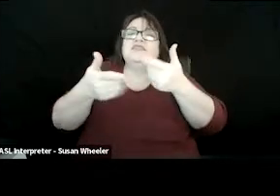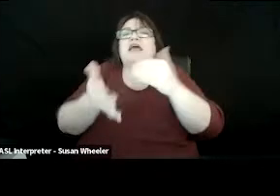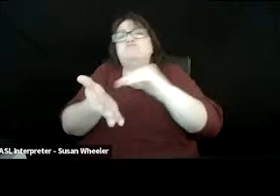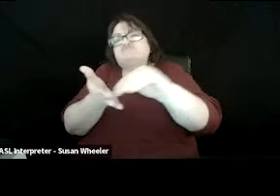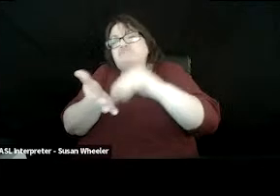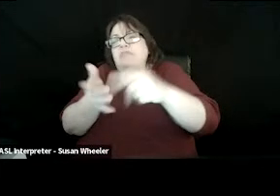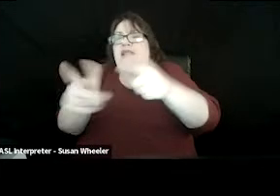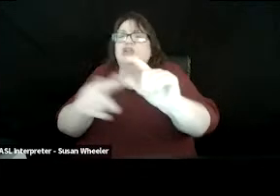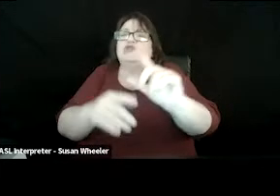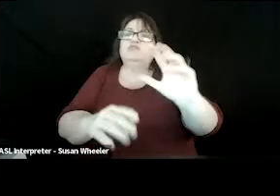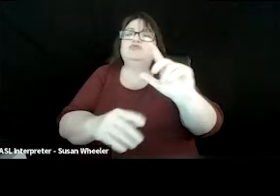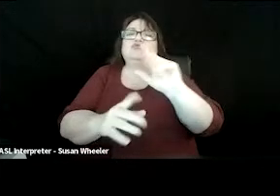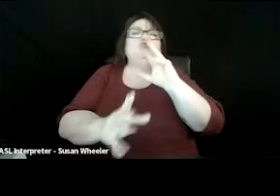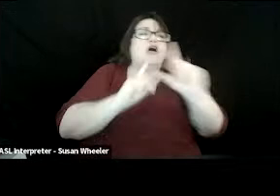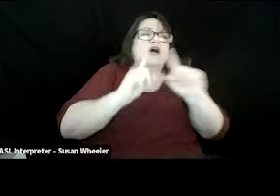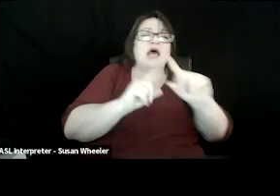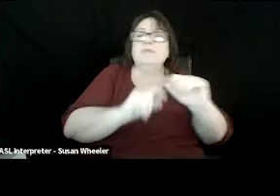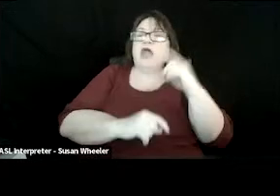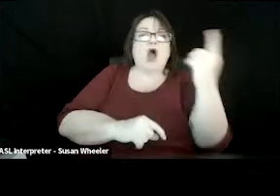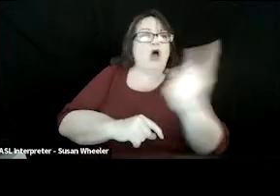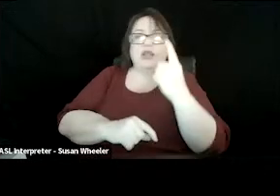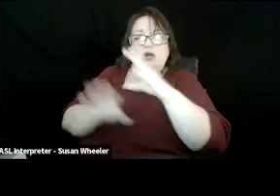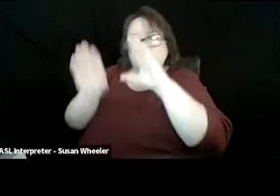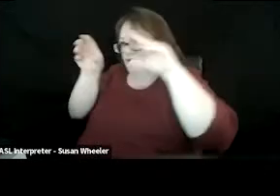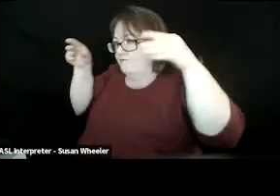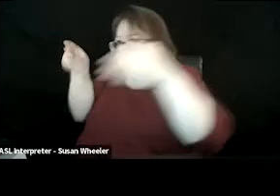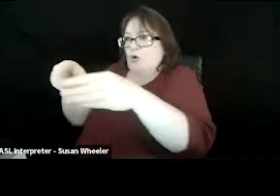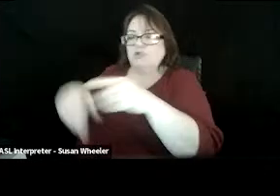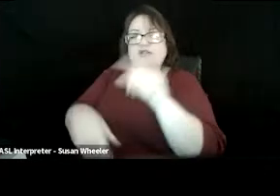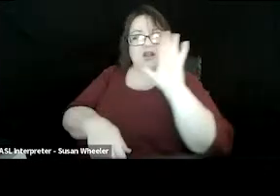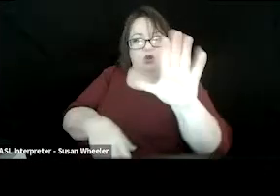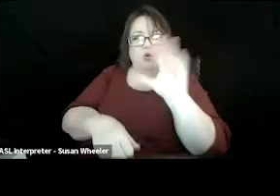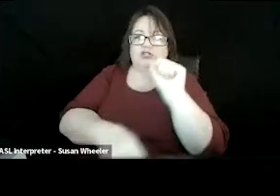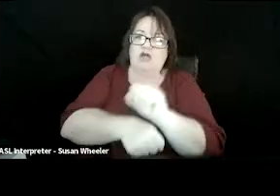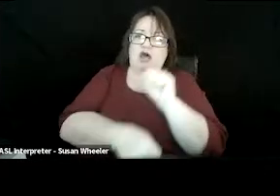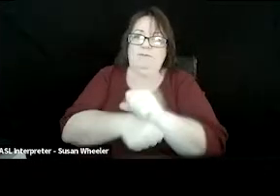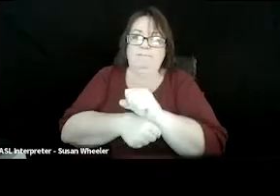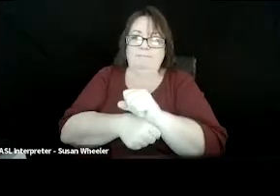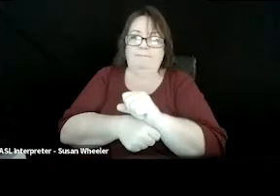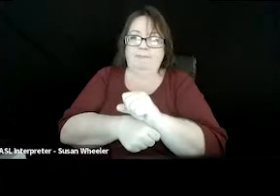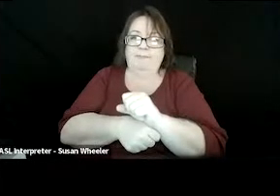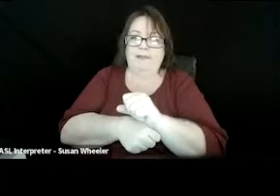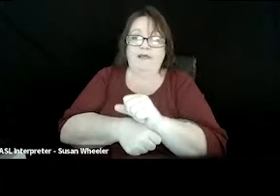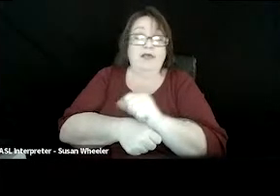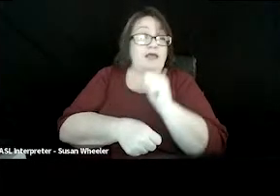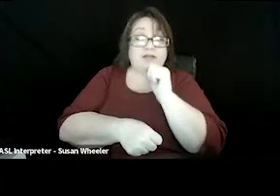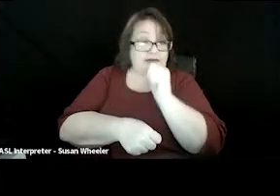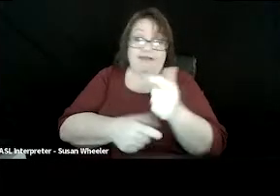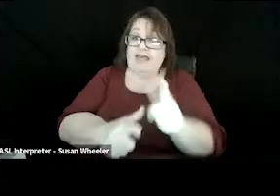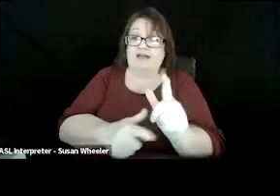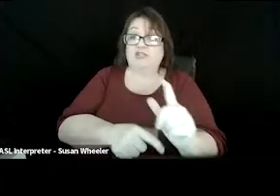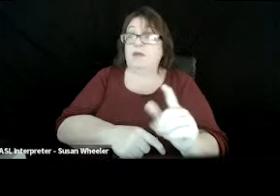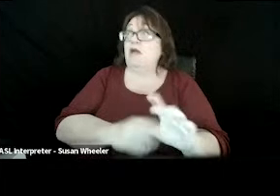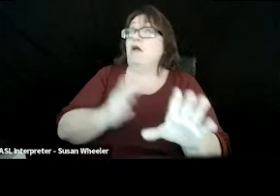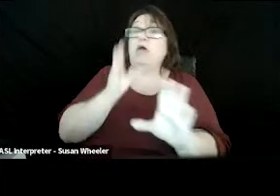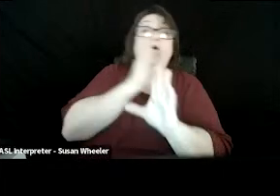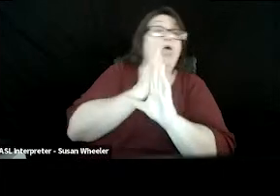they want you to only be thinking about your job with them and they don't want you to be talking to anybody else and that may not be in broadcast,